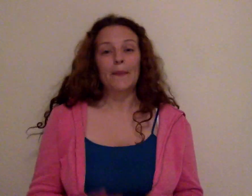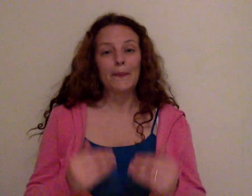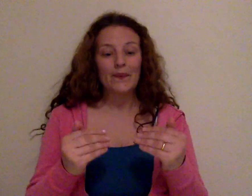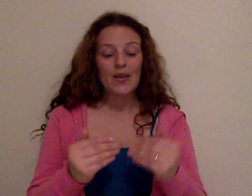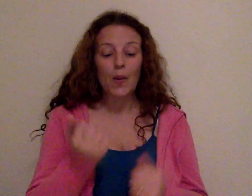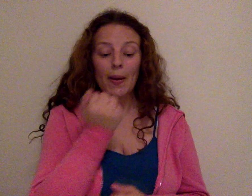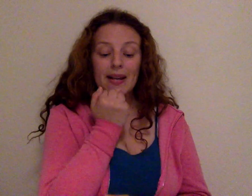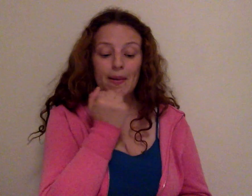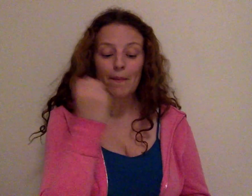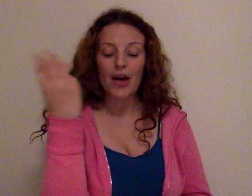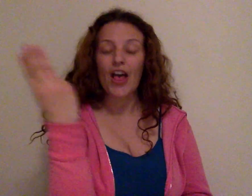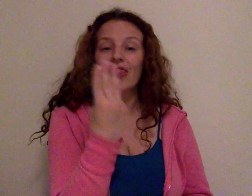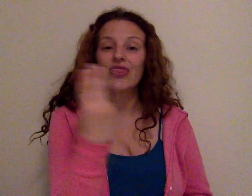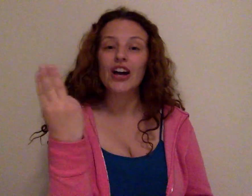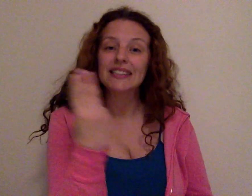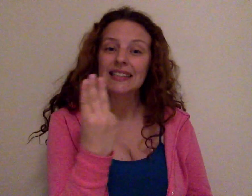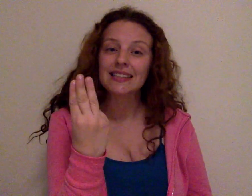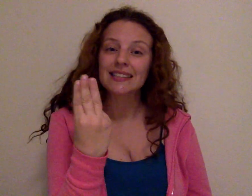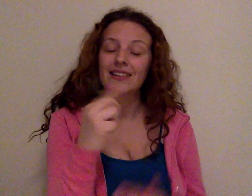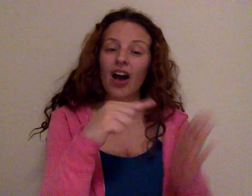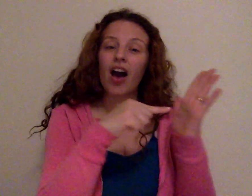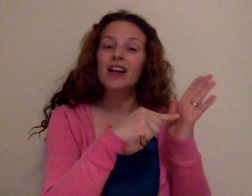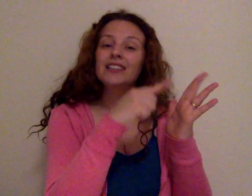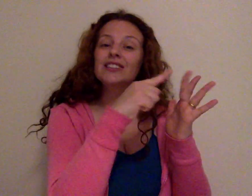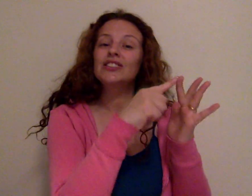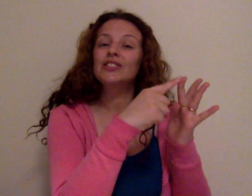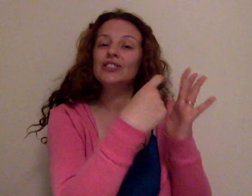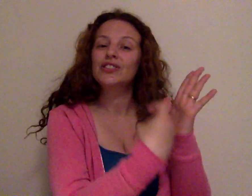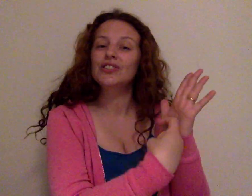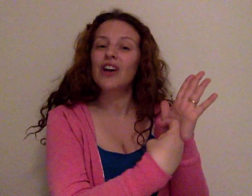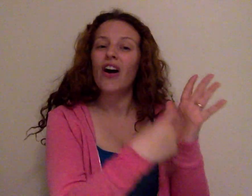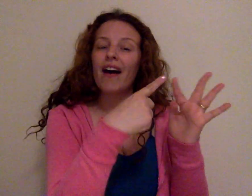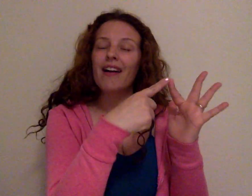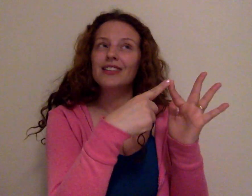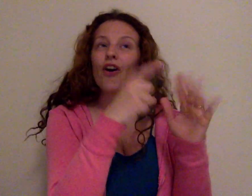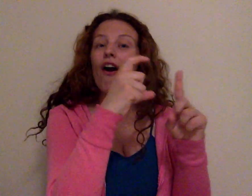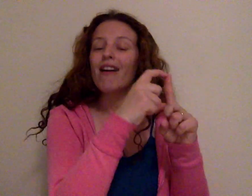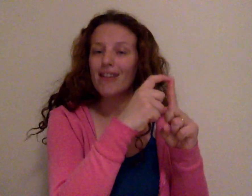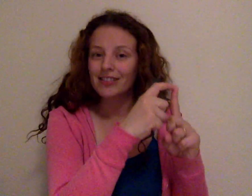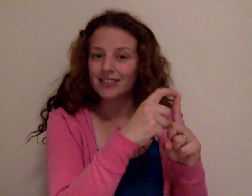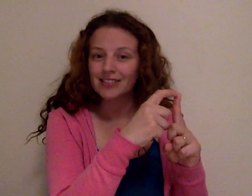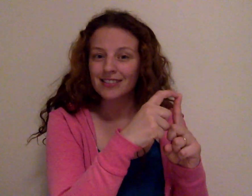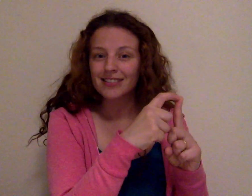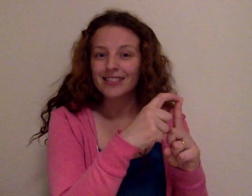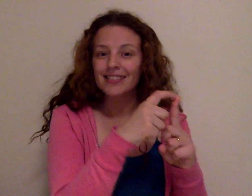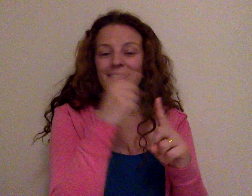Number 13 Tired